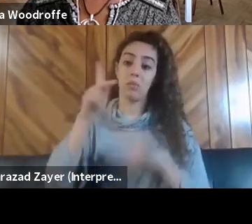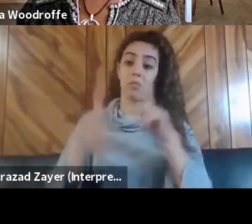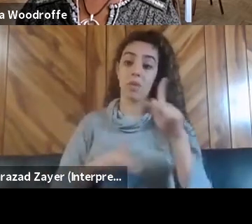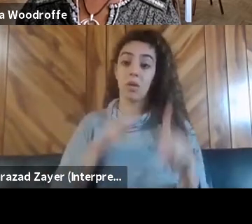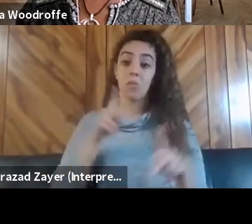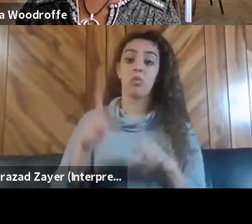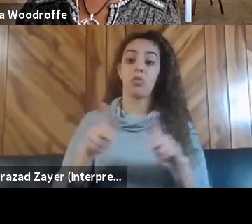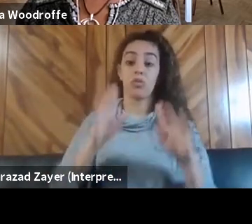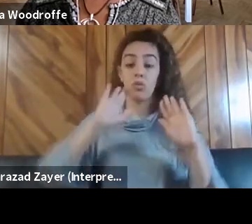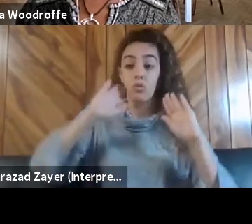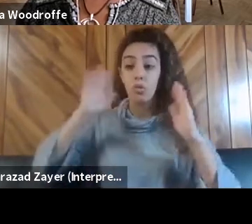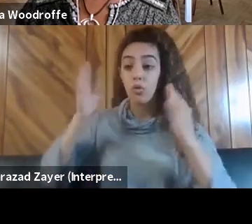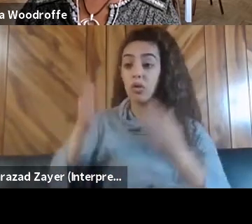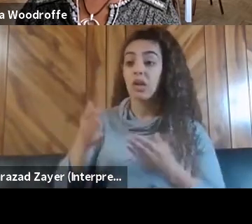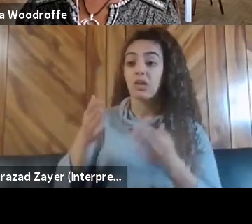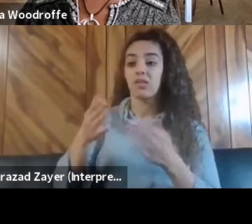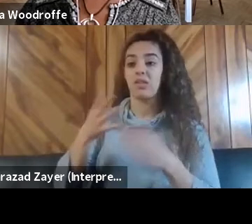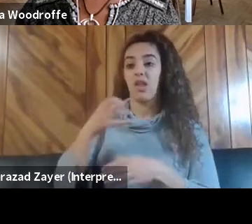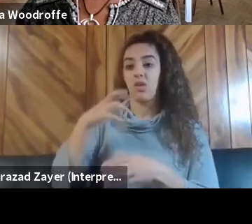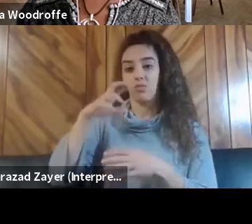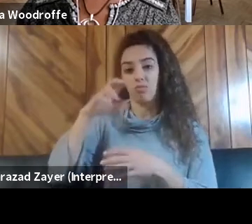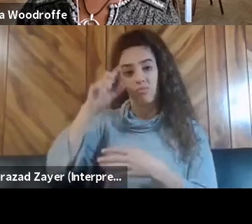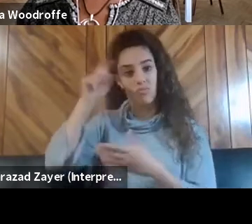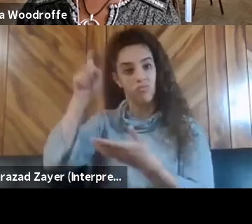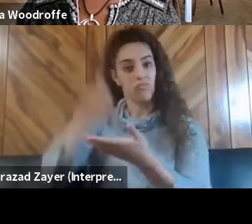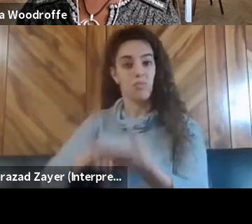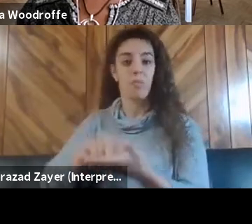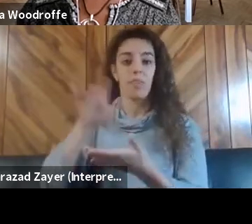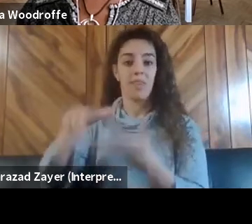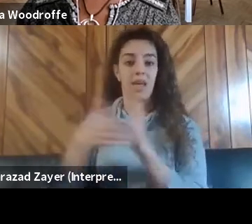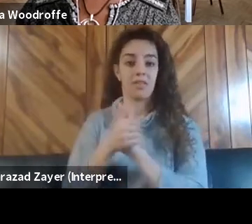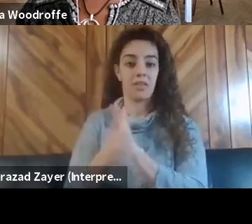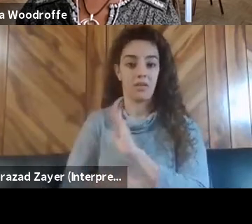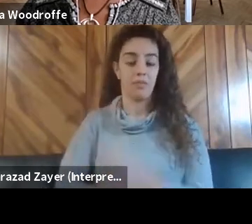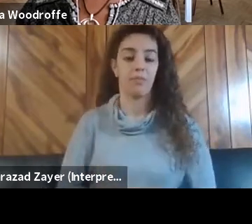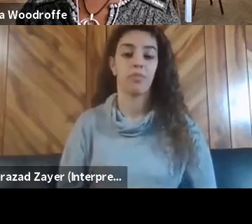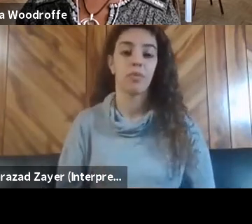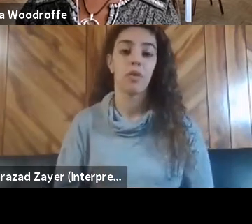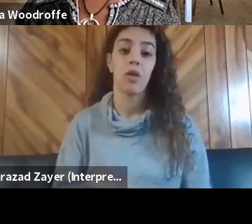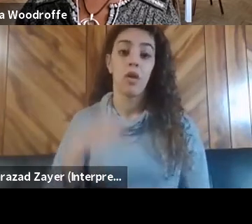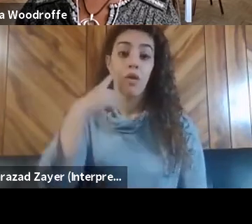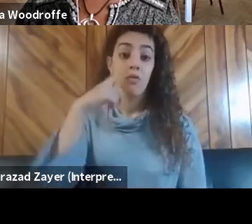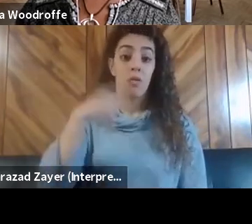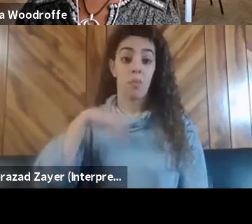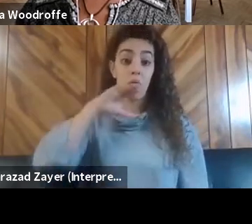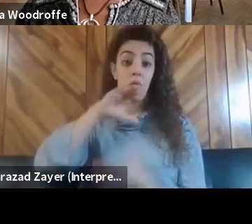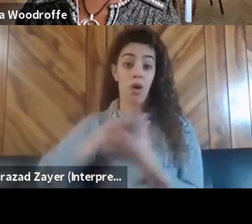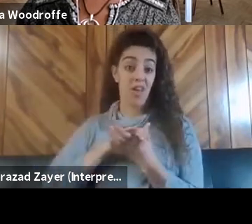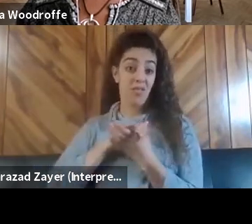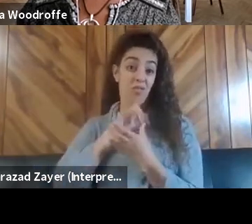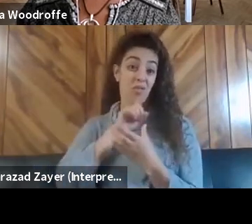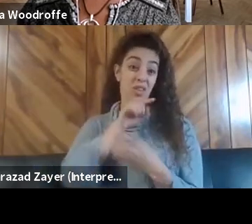and that's one thing. You know, my wife and I, my wife specifically was very, very, very much an advocate was up at